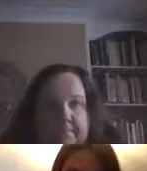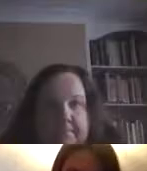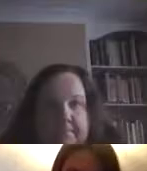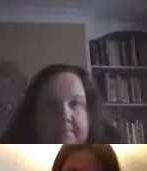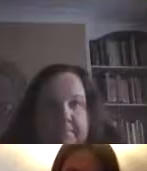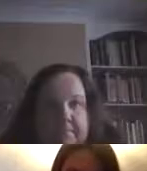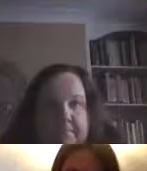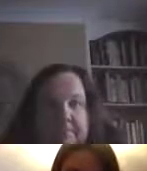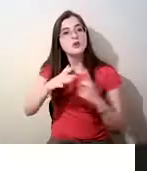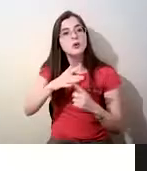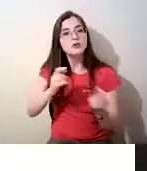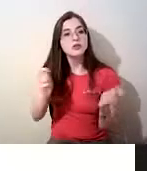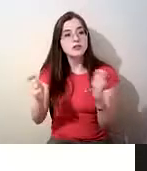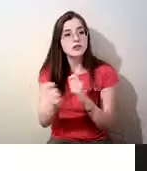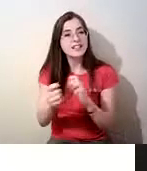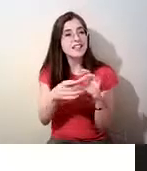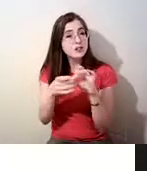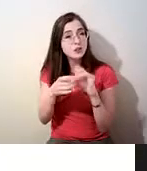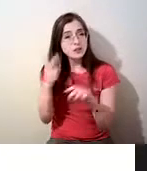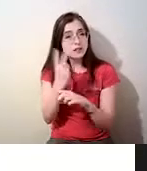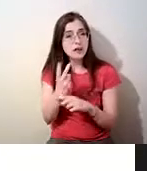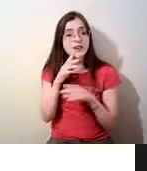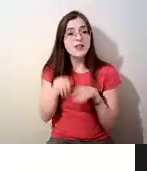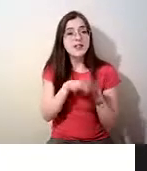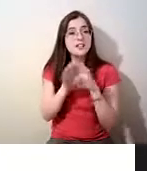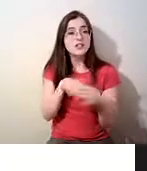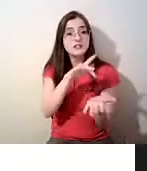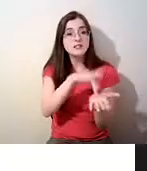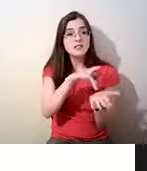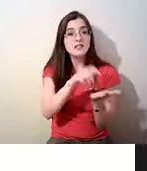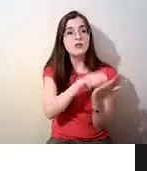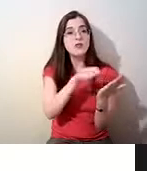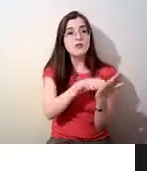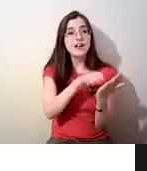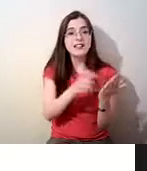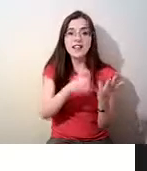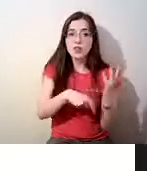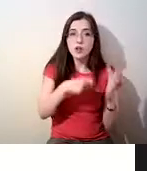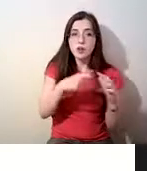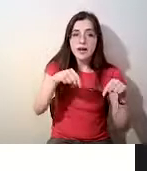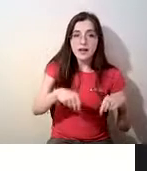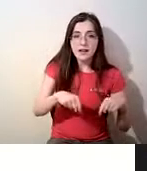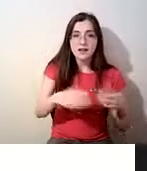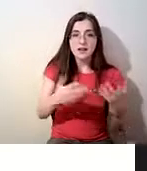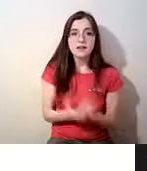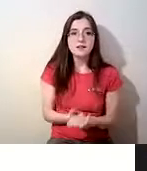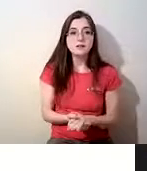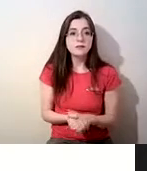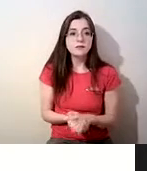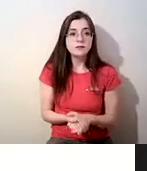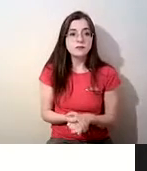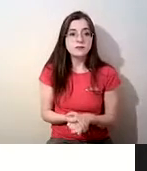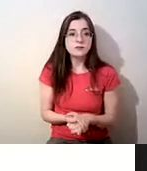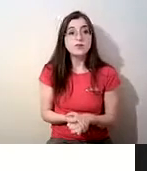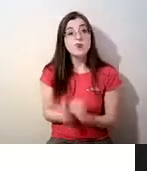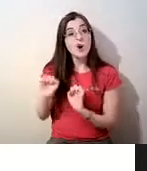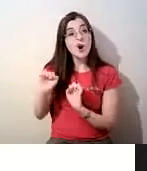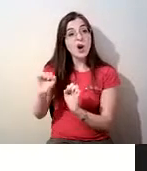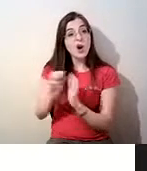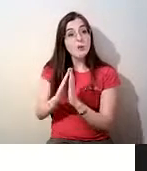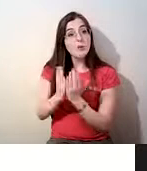artists at the national center for writing in uk. Okka's books include indigenous species